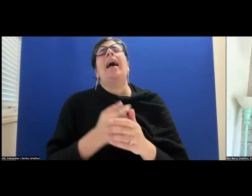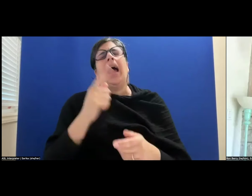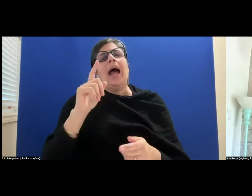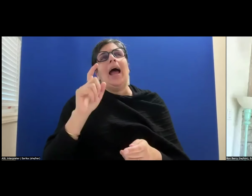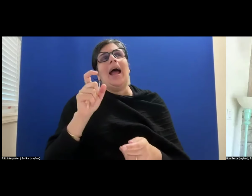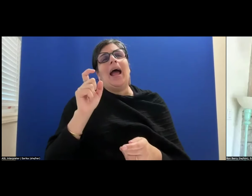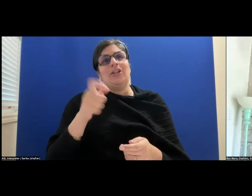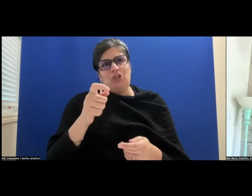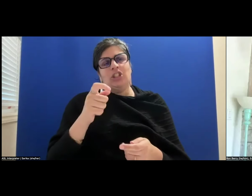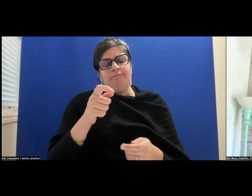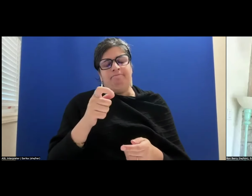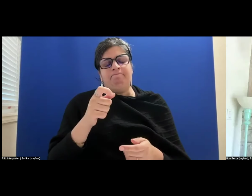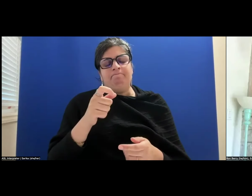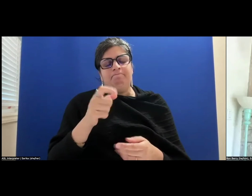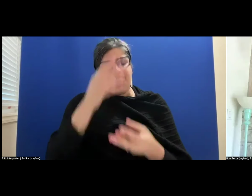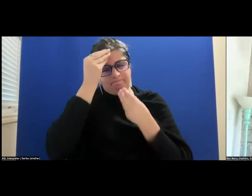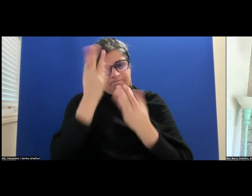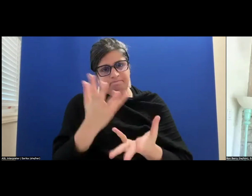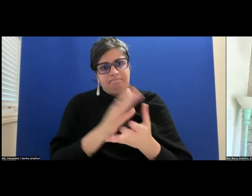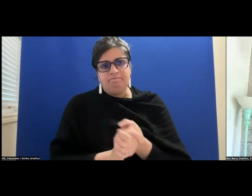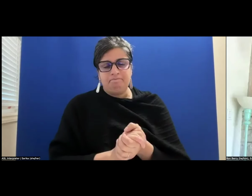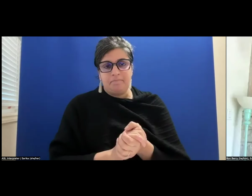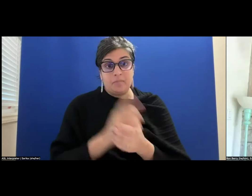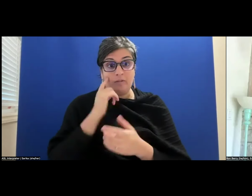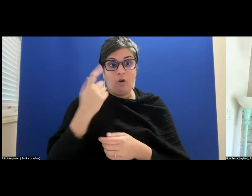was like, there's, there's not like a cookie cutter.